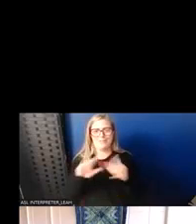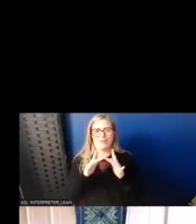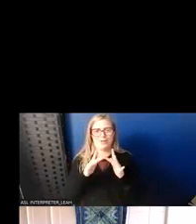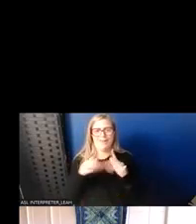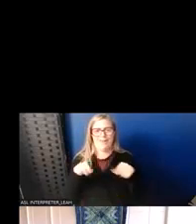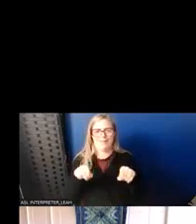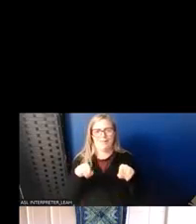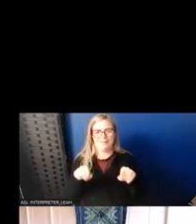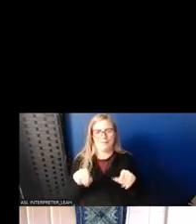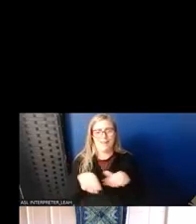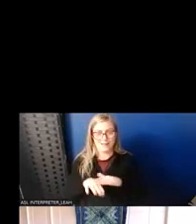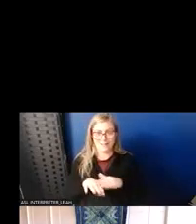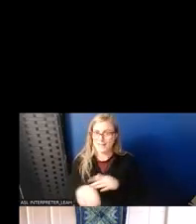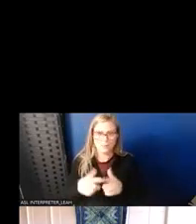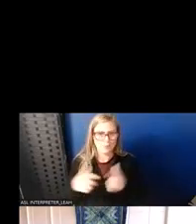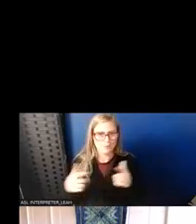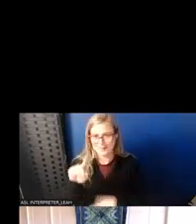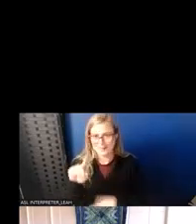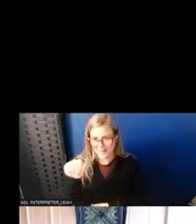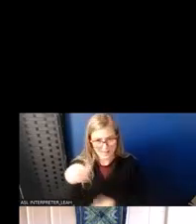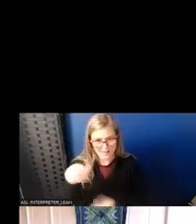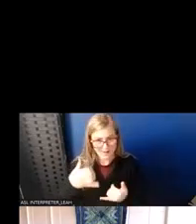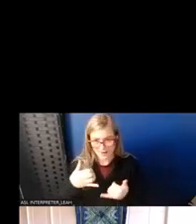we never did. We now can answer bigger questions.